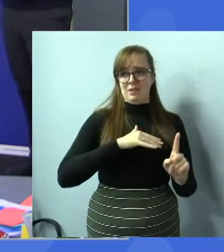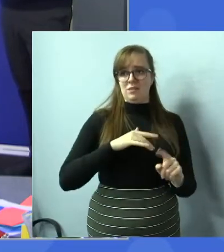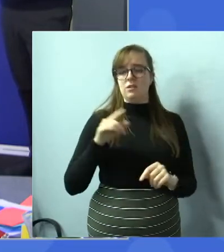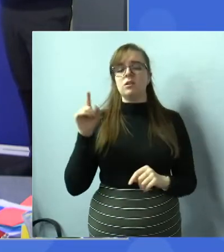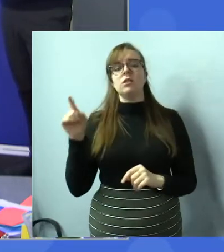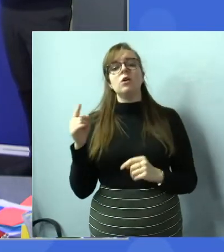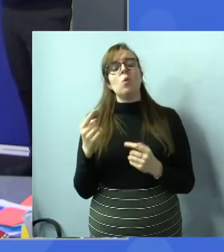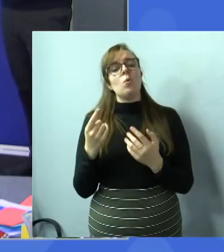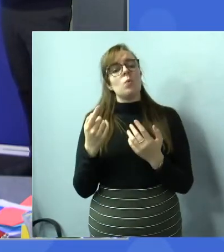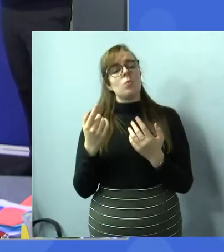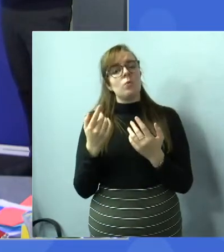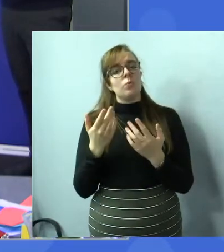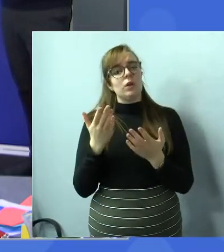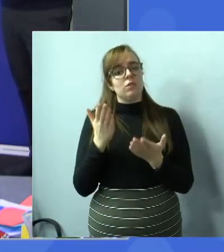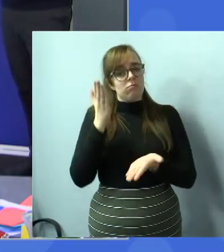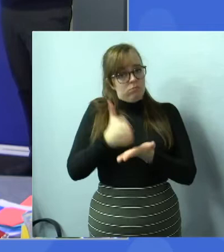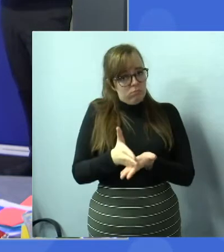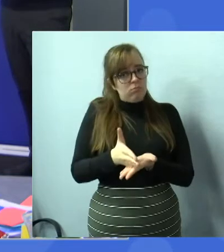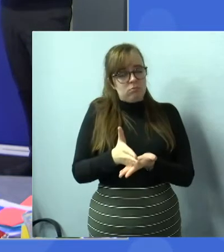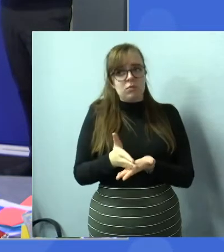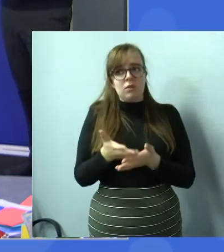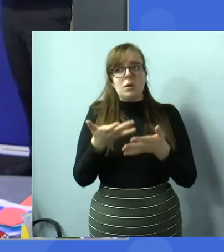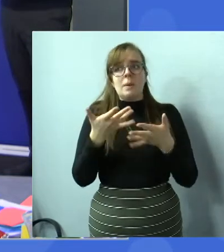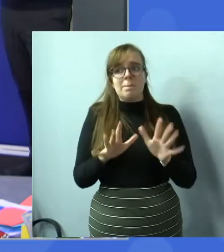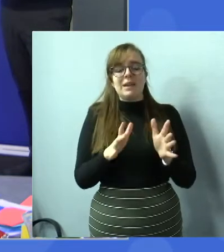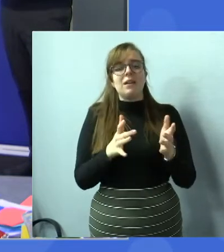and we have legislated didn't and climate change though recently but there